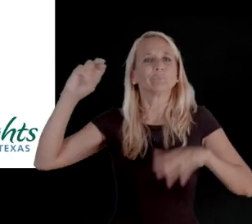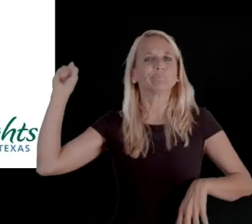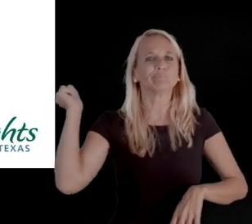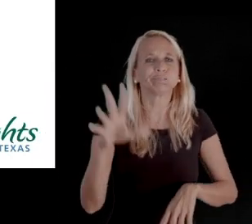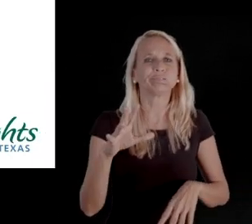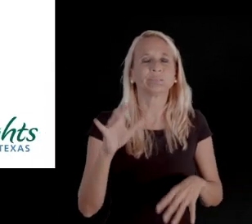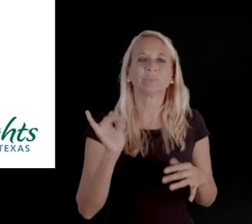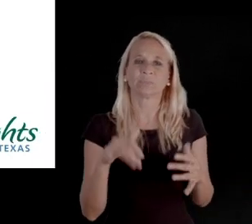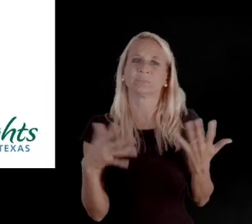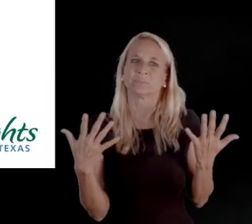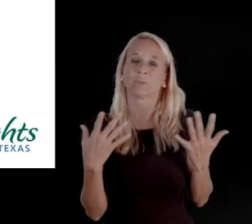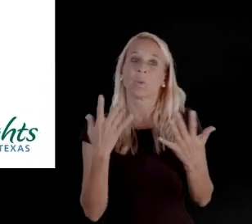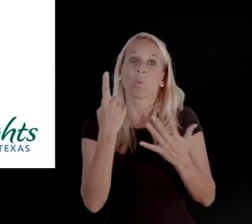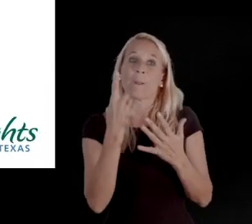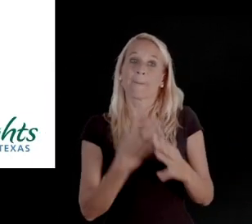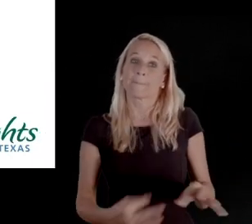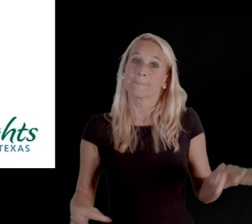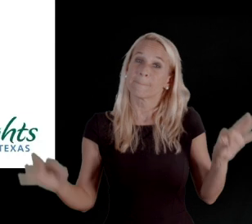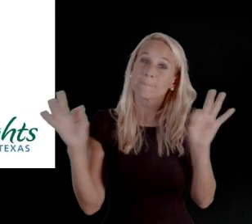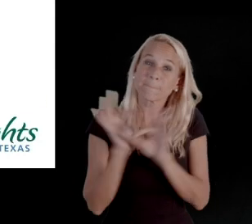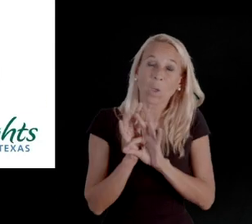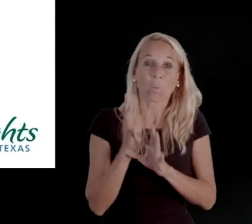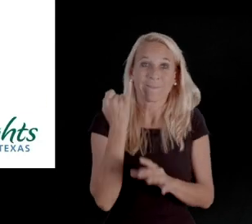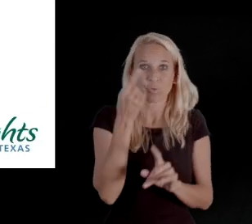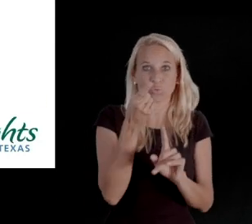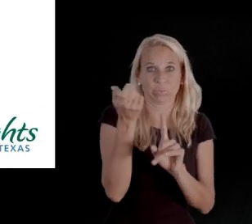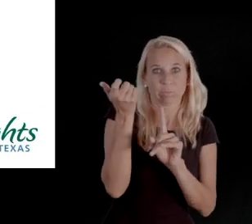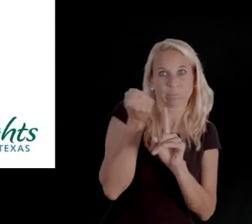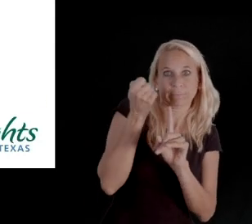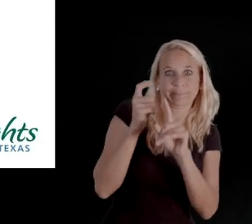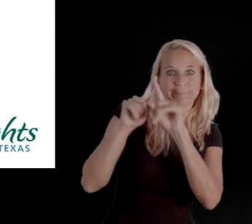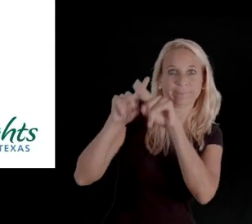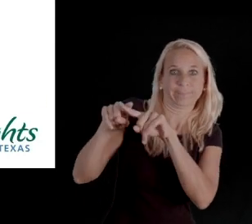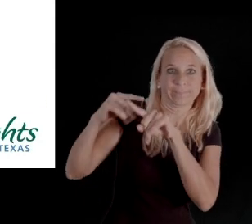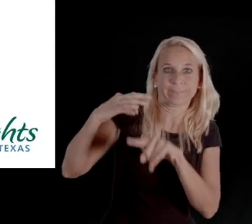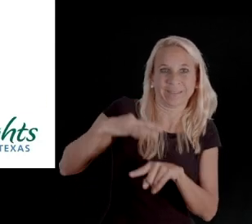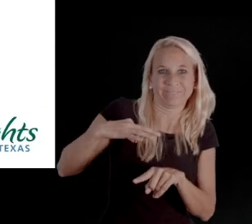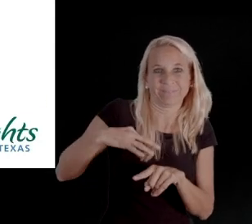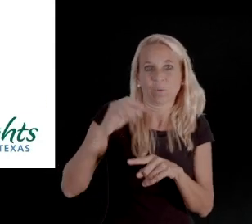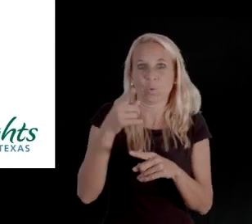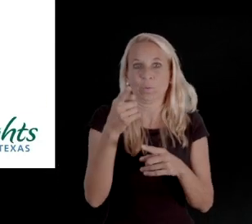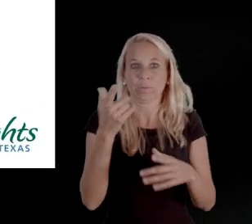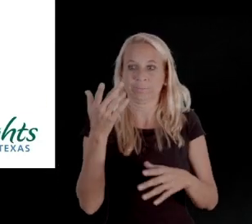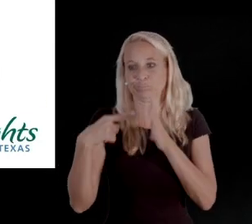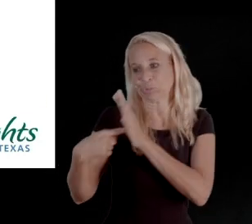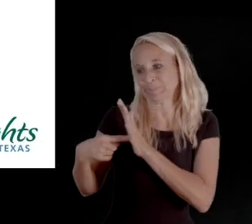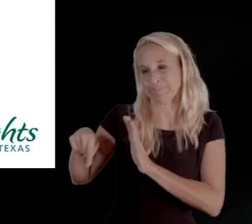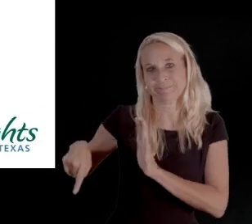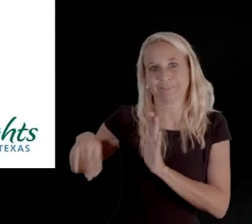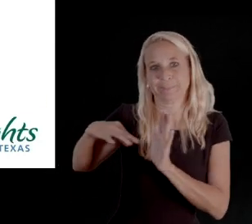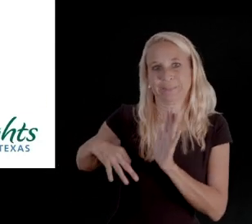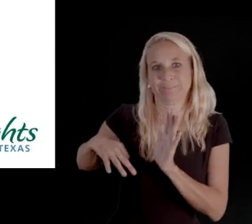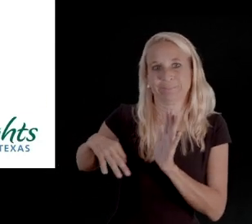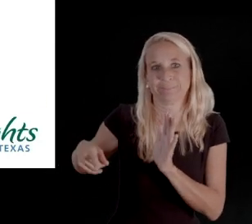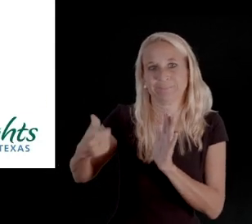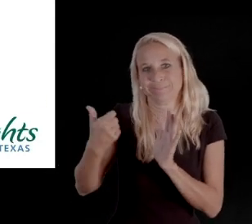One of the bigger things to consider is that if you're a beneficiary or if you're representing a beneficiary that needs an interpreter or a translator,